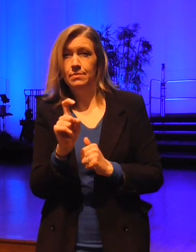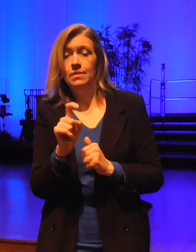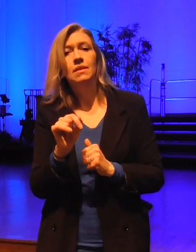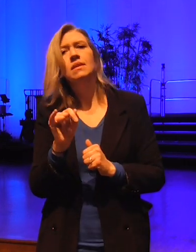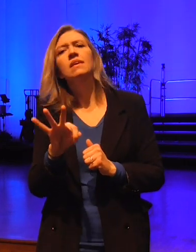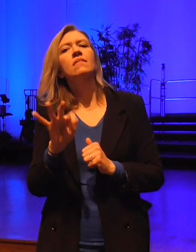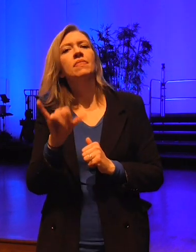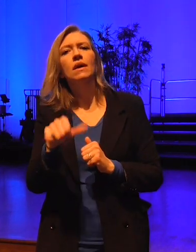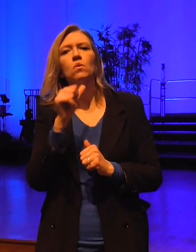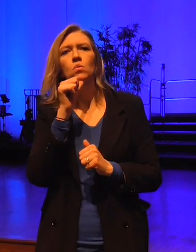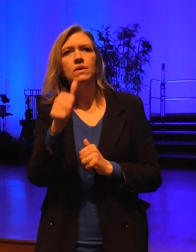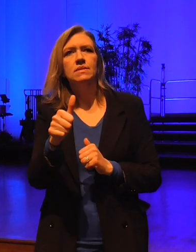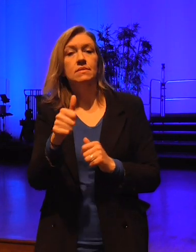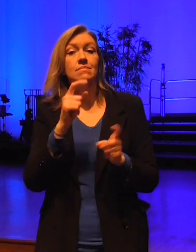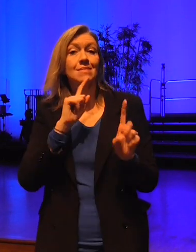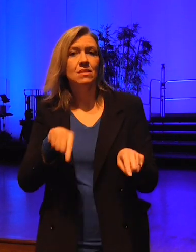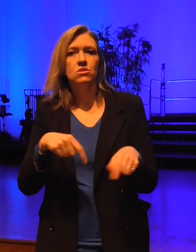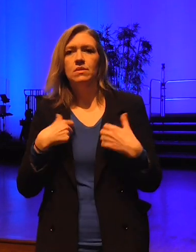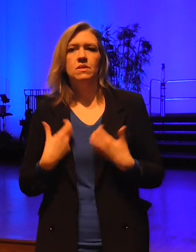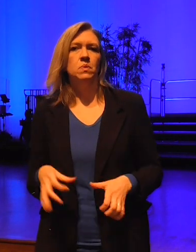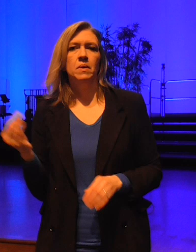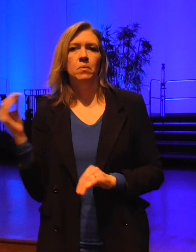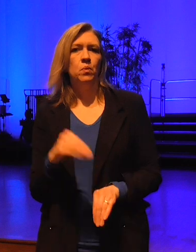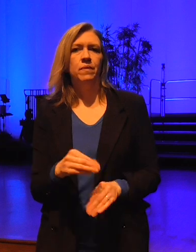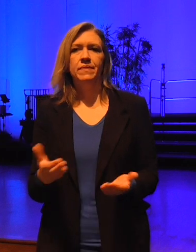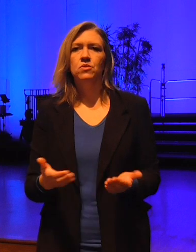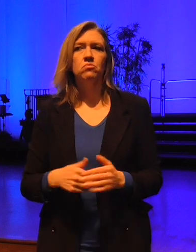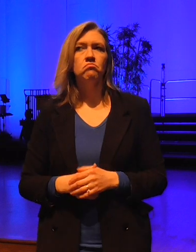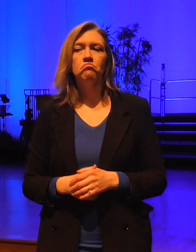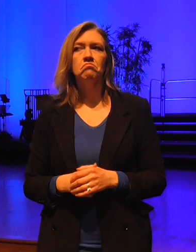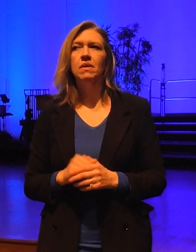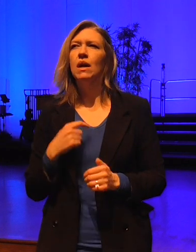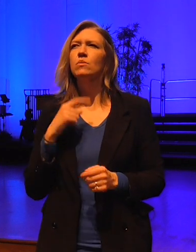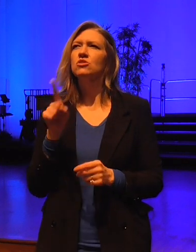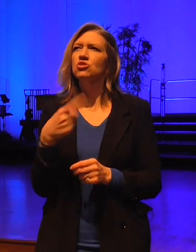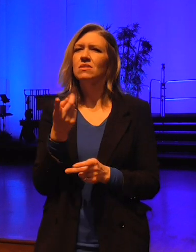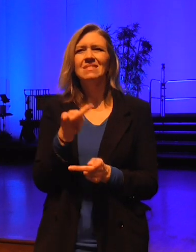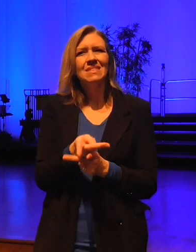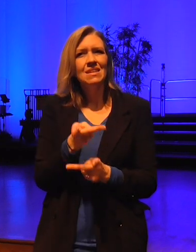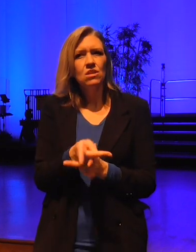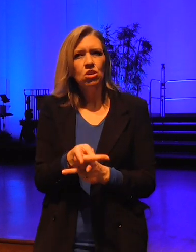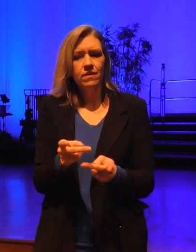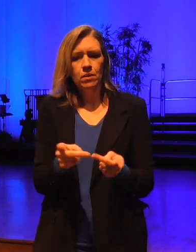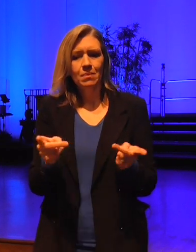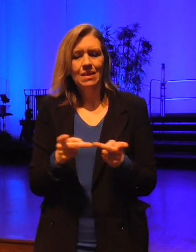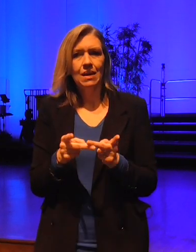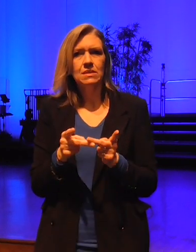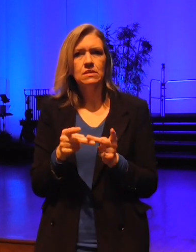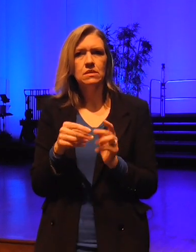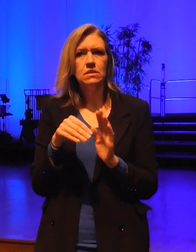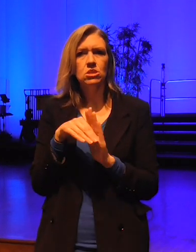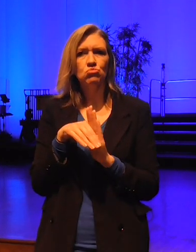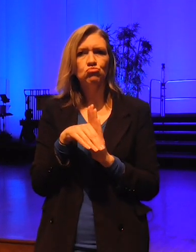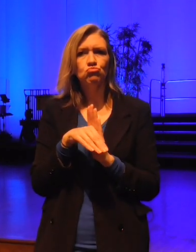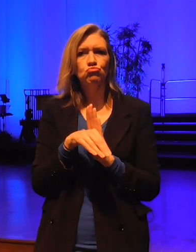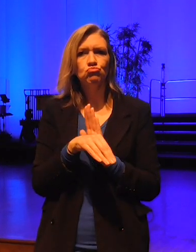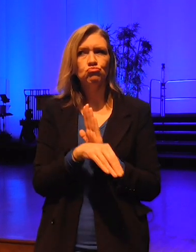want to come I'd just be taking care of a place that was receding changing now I know at Mile High